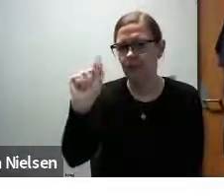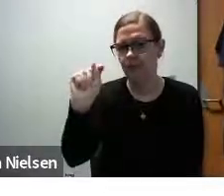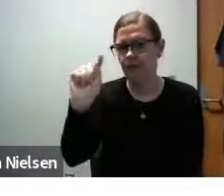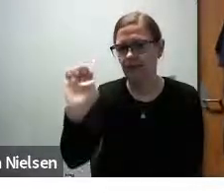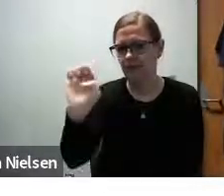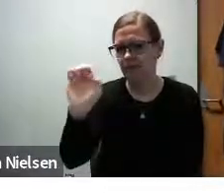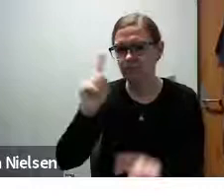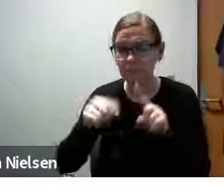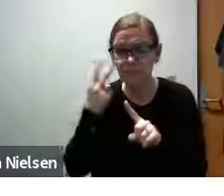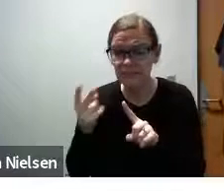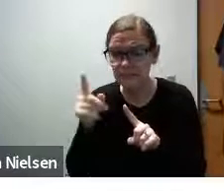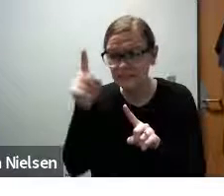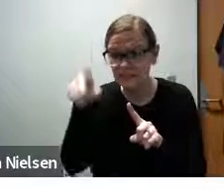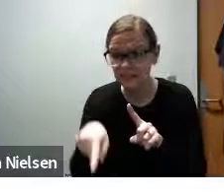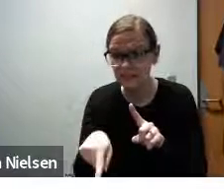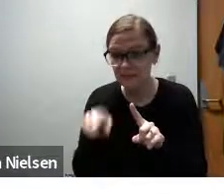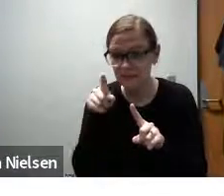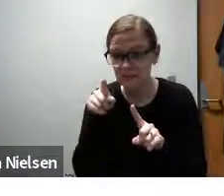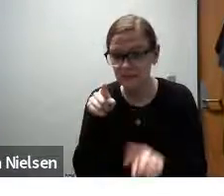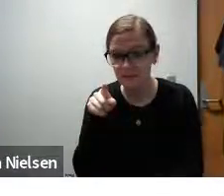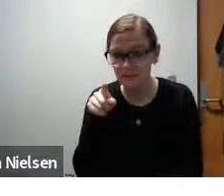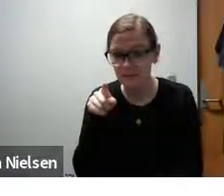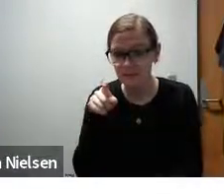Land our land where, where do you see your annotate